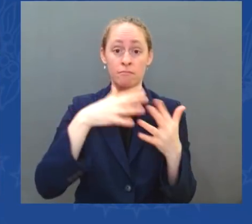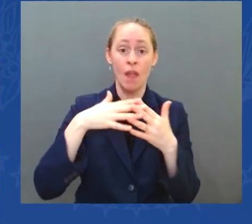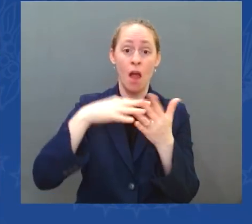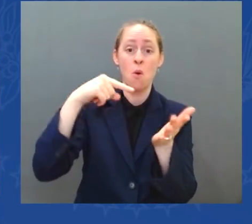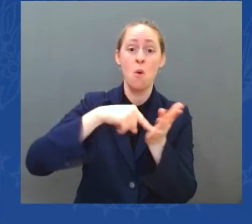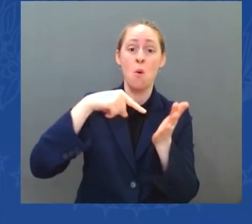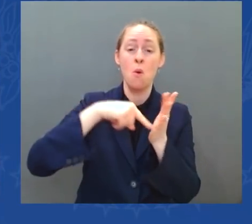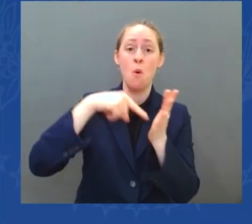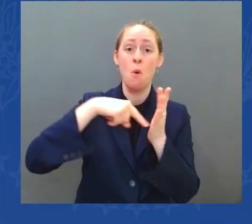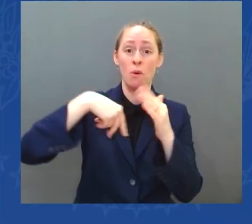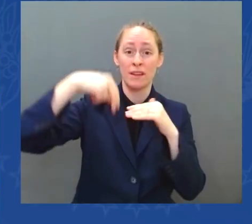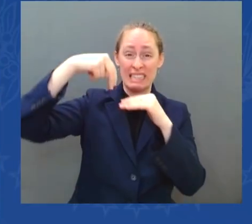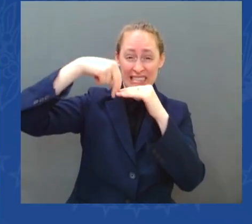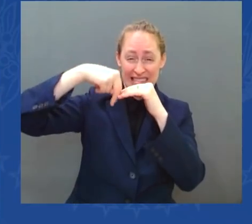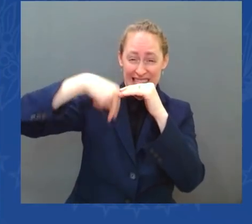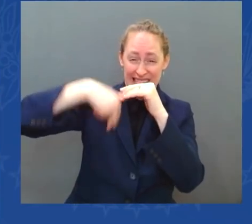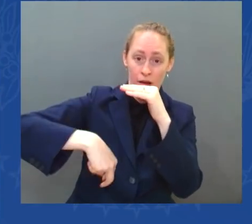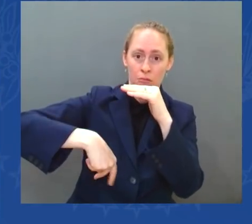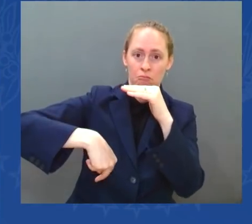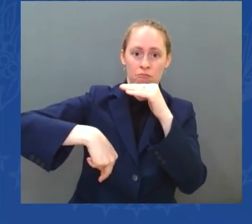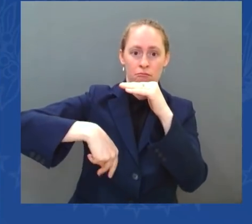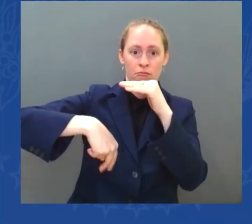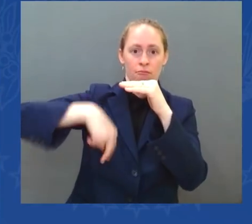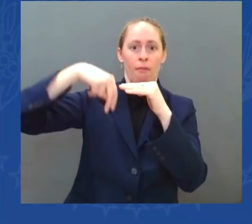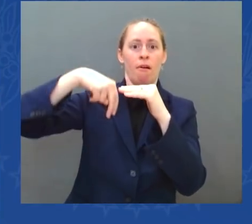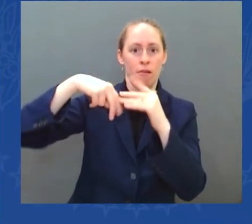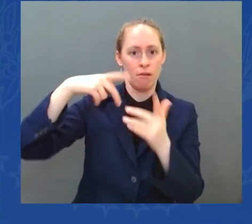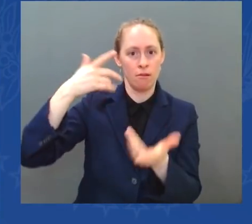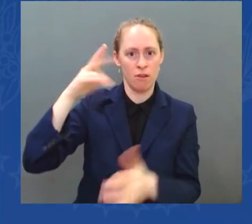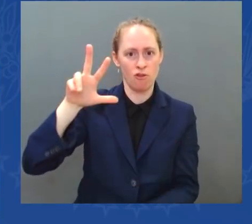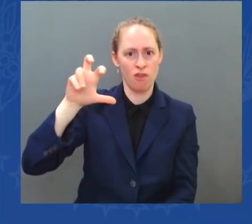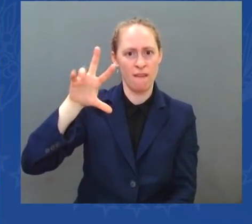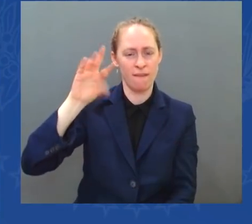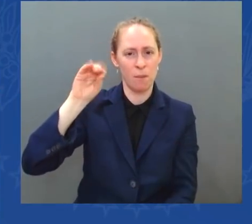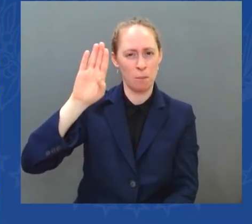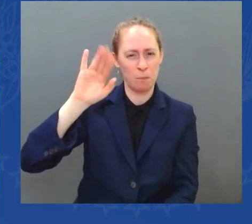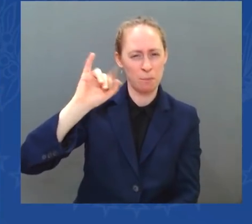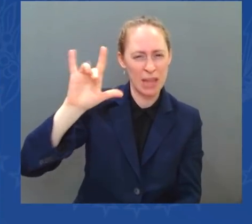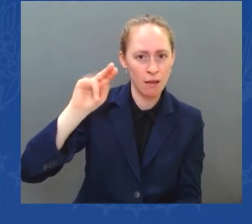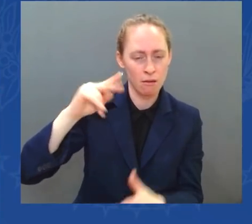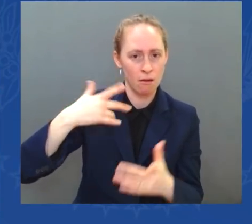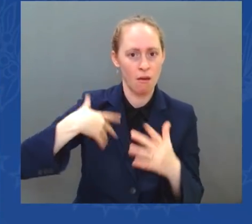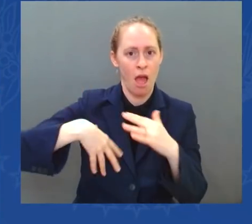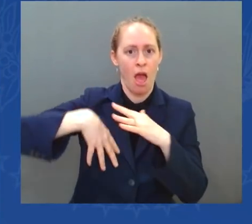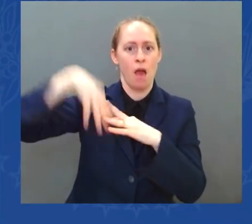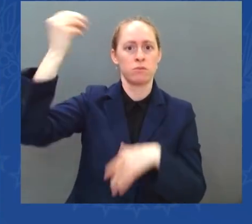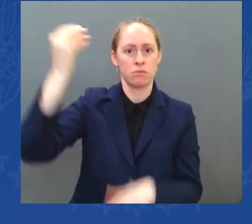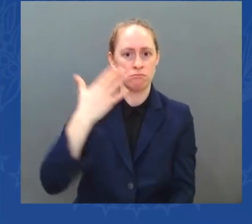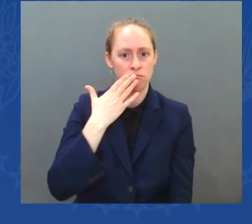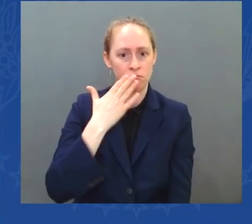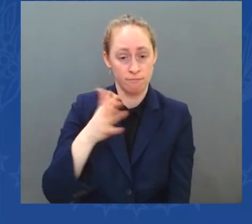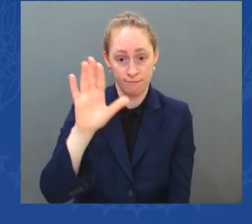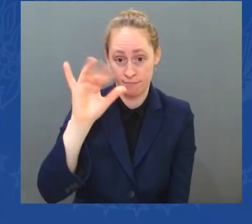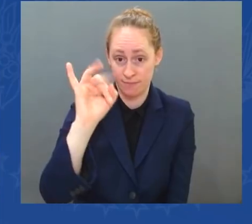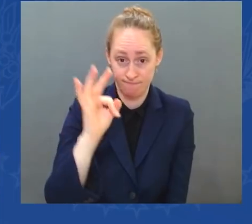and by an additional $1 trillion this year if the budget goes through. So folks, don't tell me we --